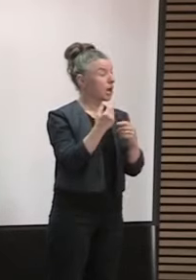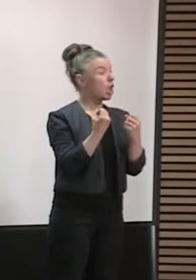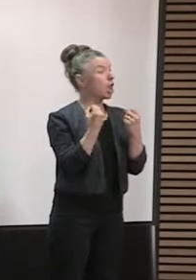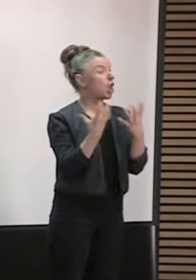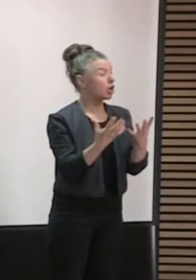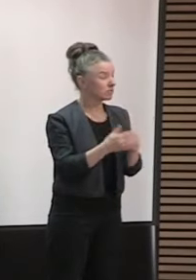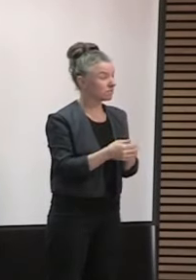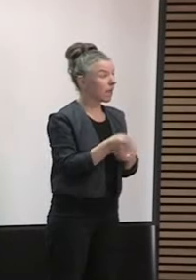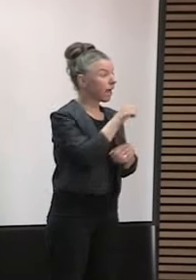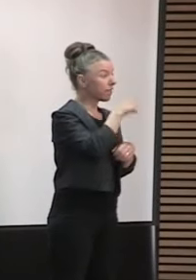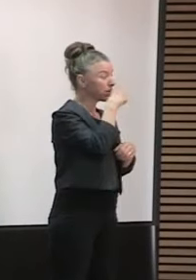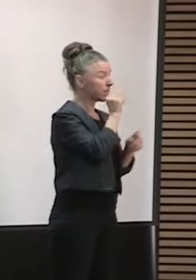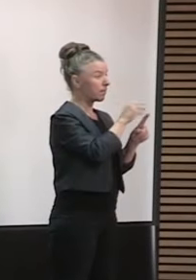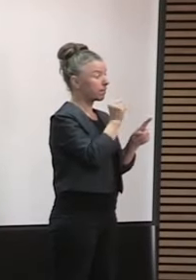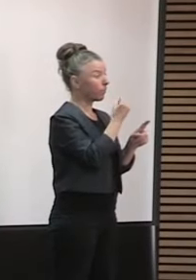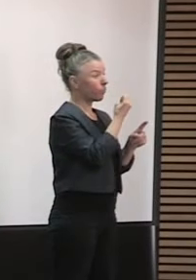other cases but we'll confirm that.